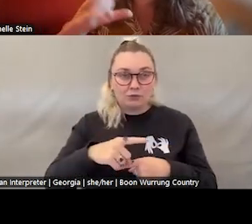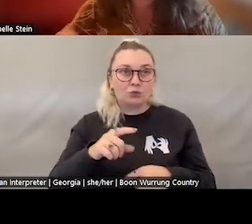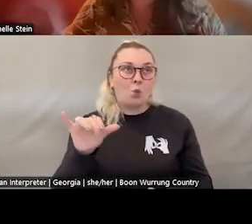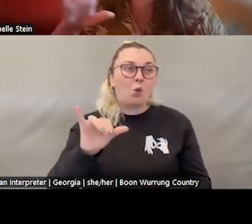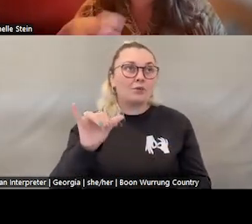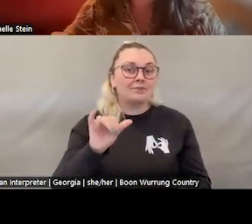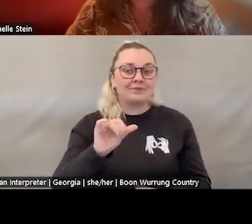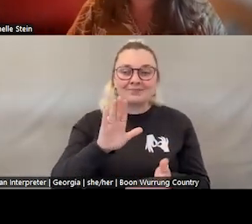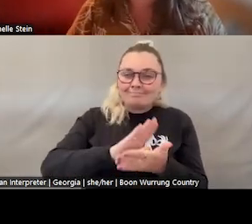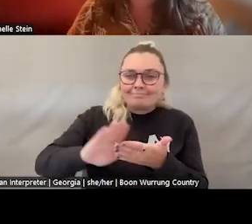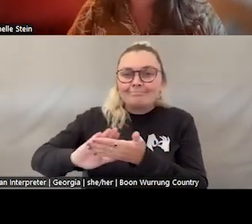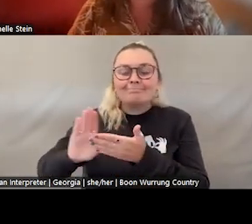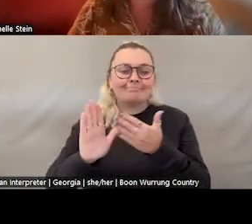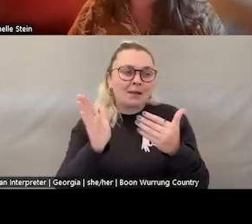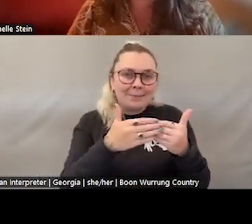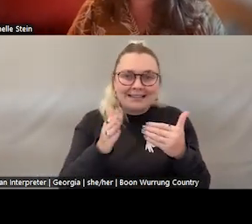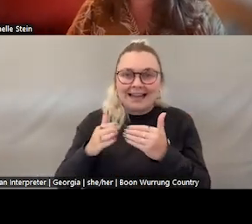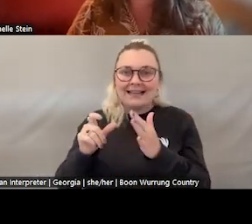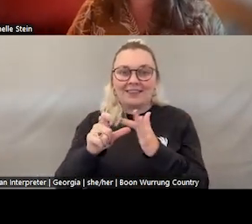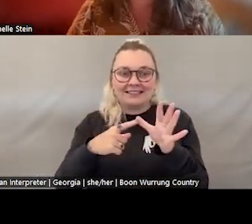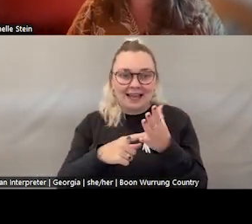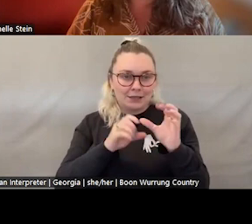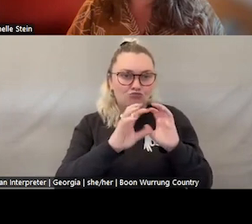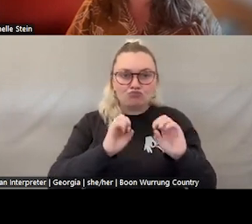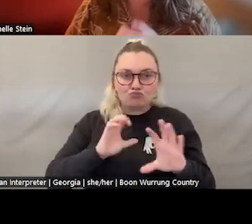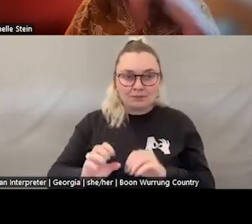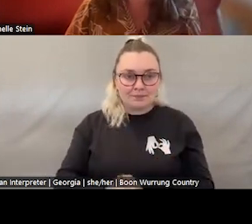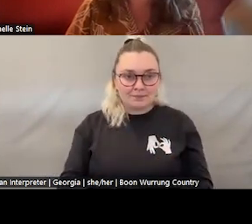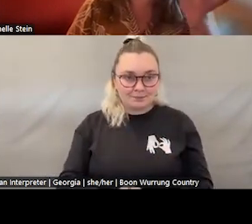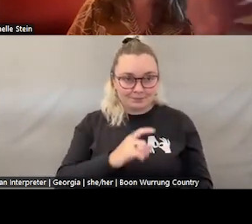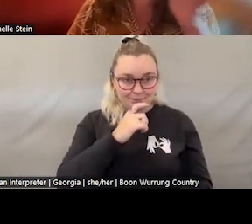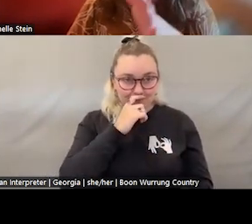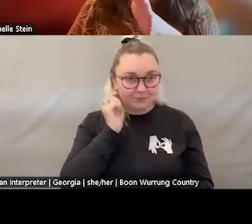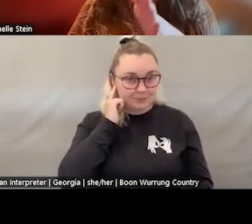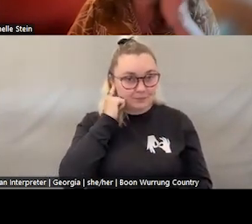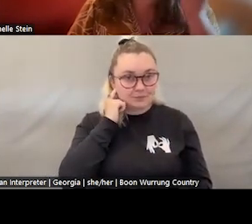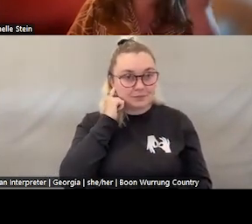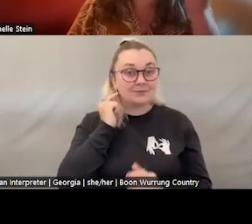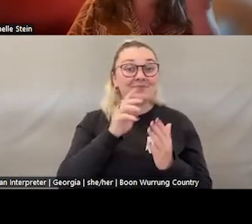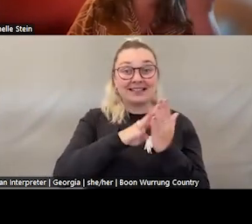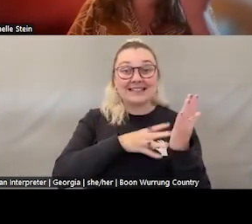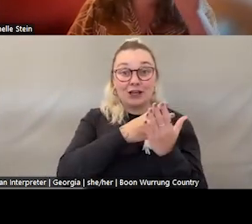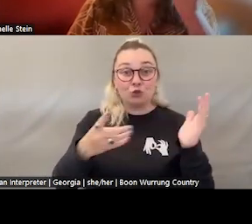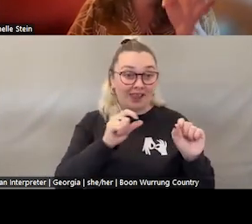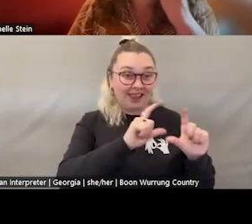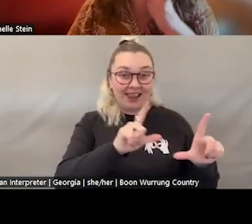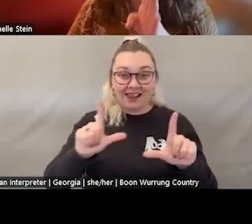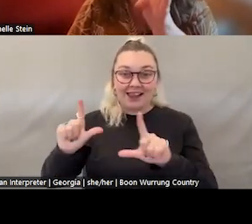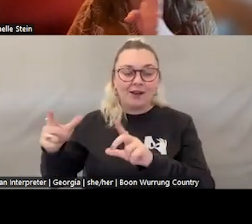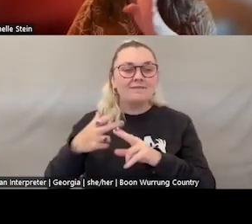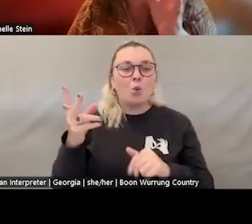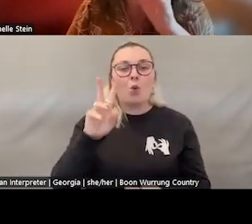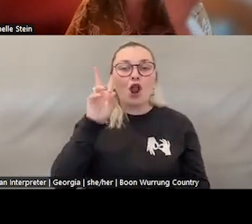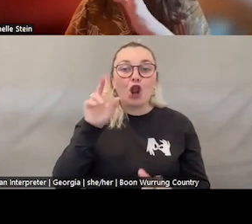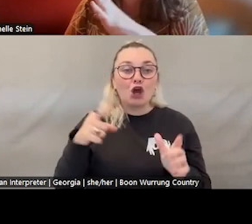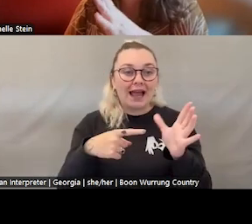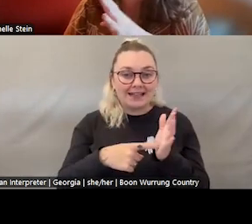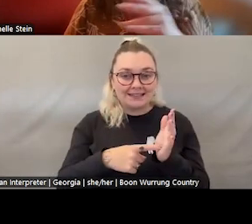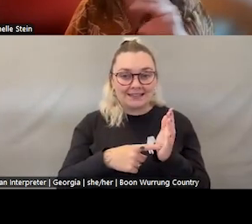cleaning up and maintaining the data. I have given a schedule for what to look at in this maintenance